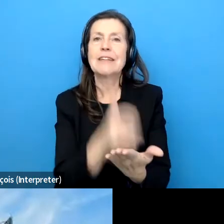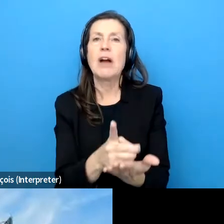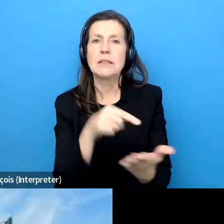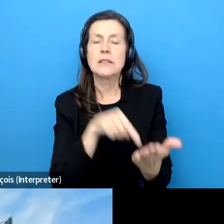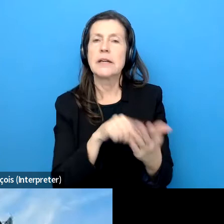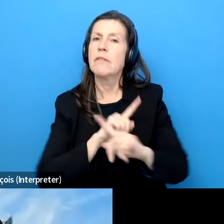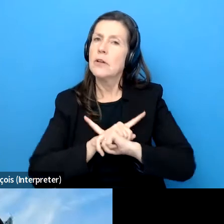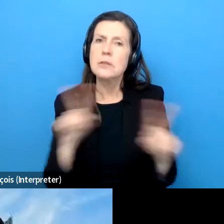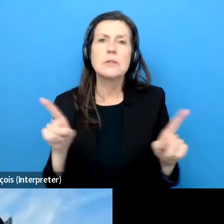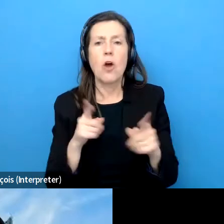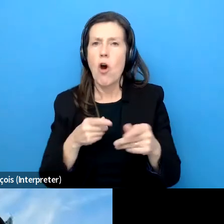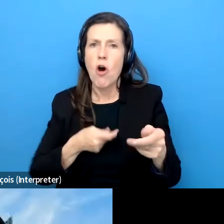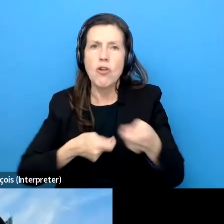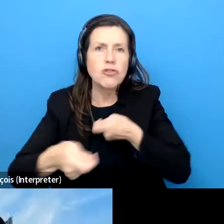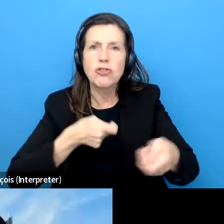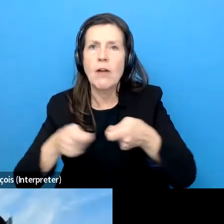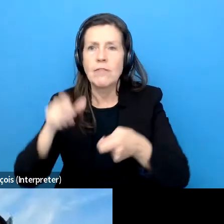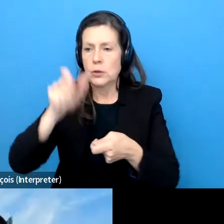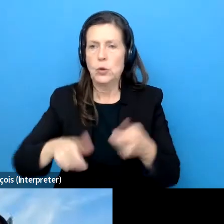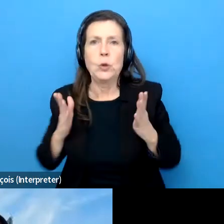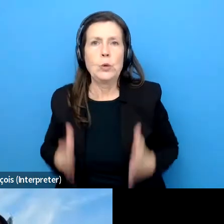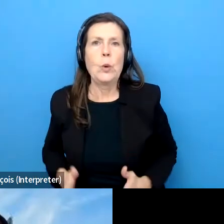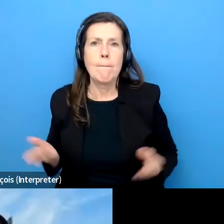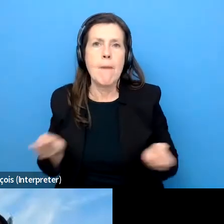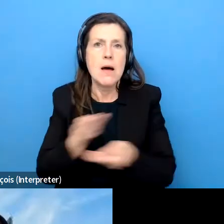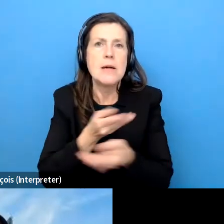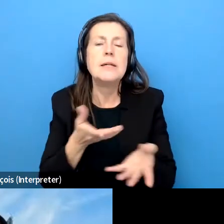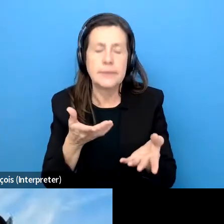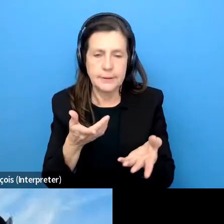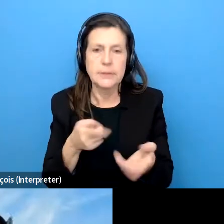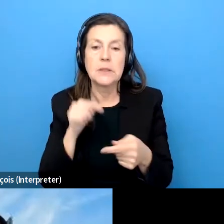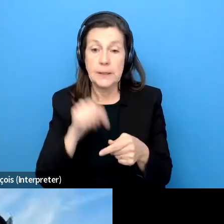on combating trafficking of human beings published in April.